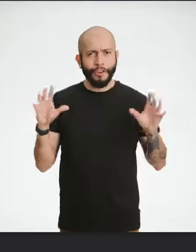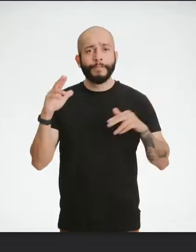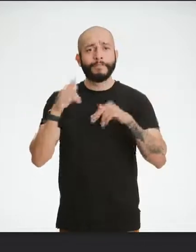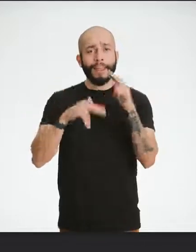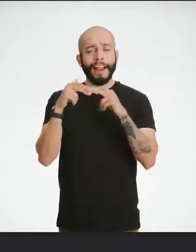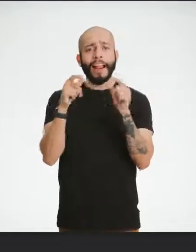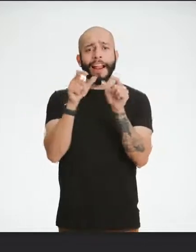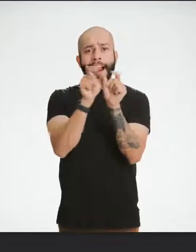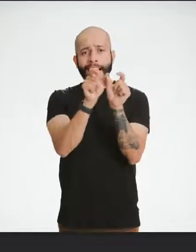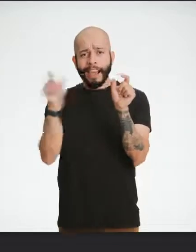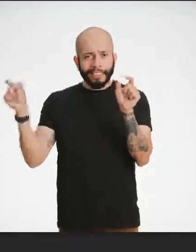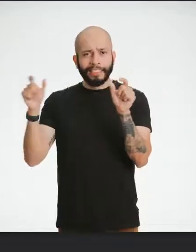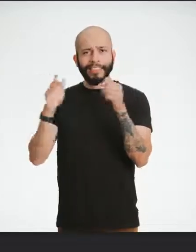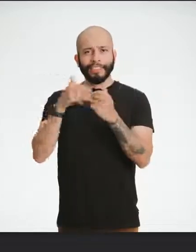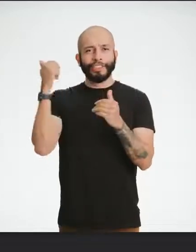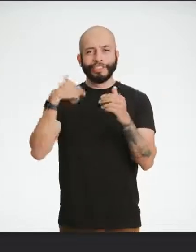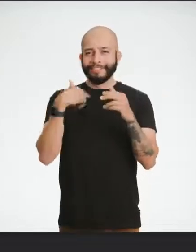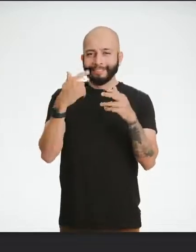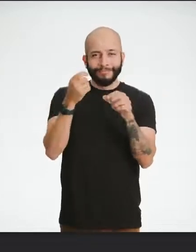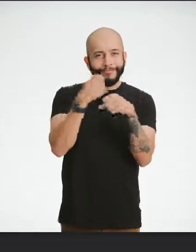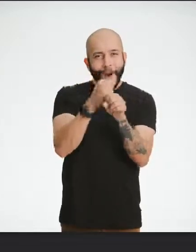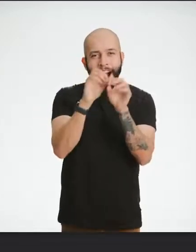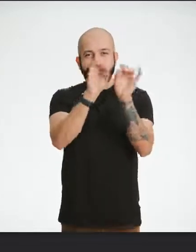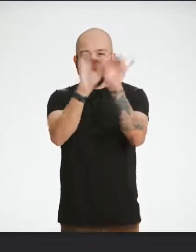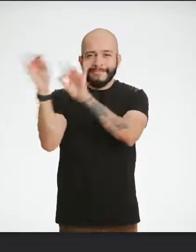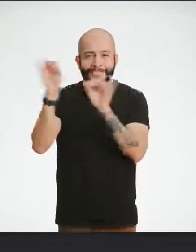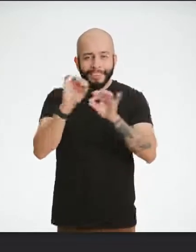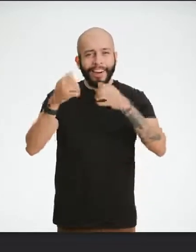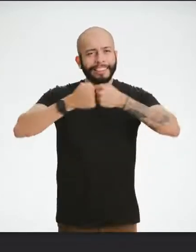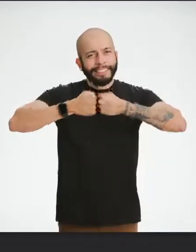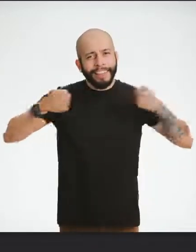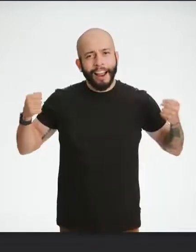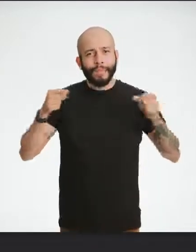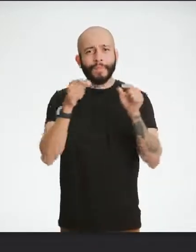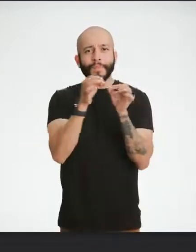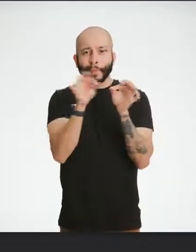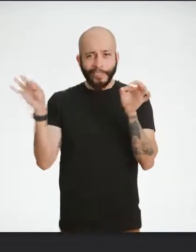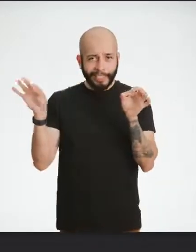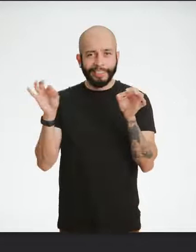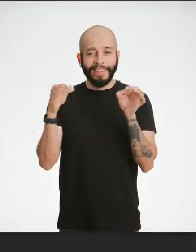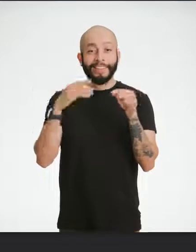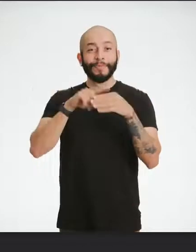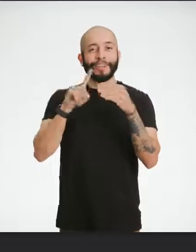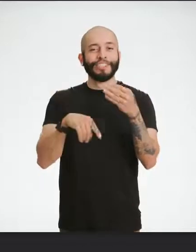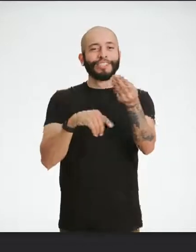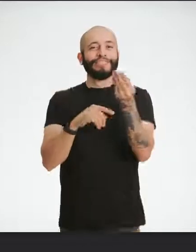Now, the builder syntax makes it so much easier for me to create and extend my expressions,